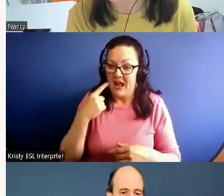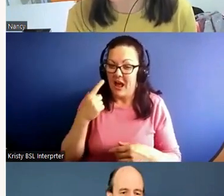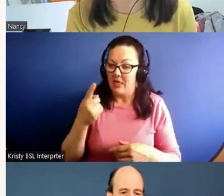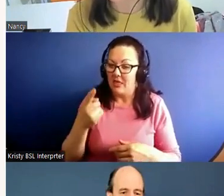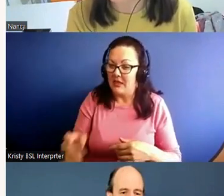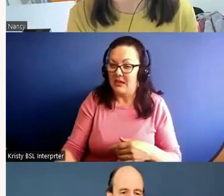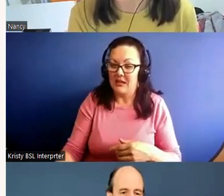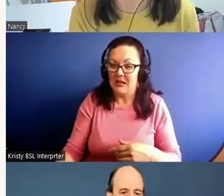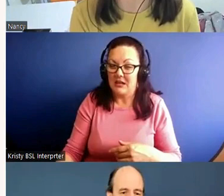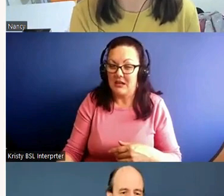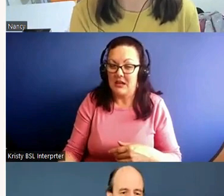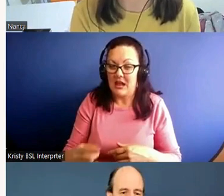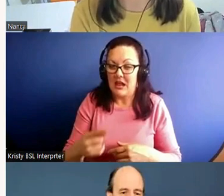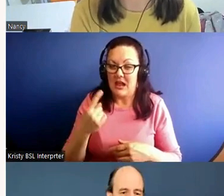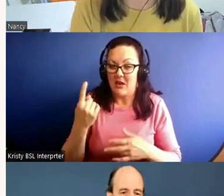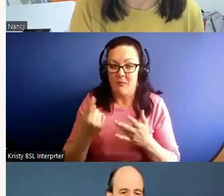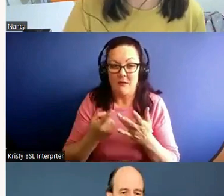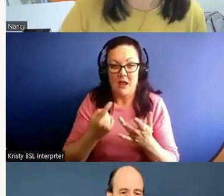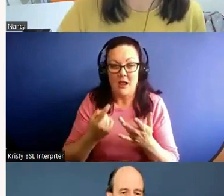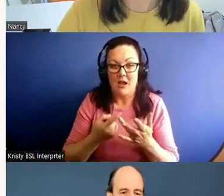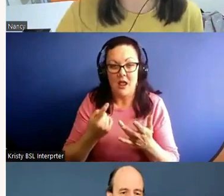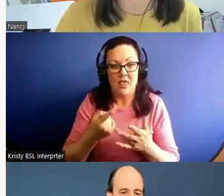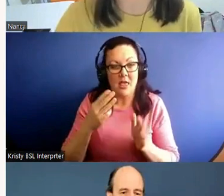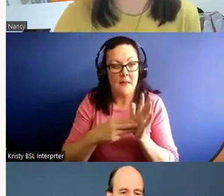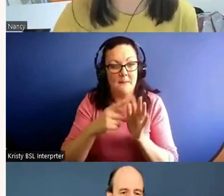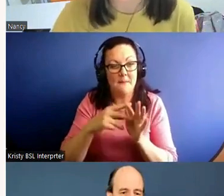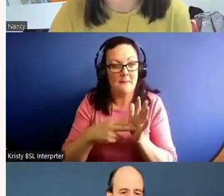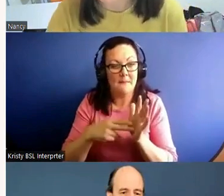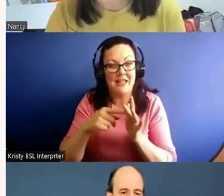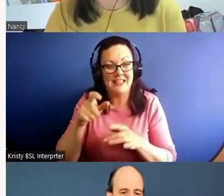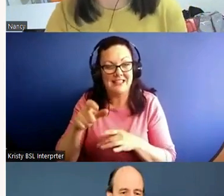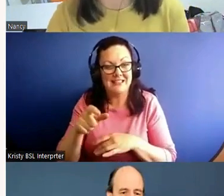another Menti. >>: Absolutely Nancy it is